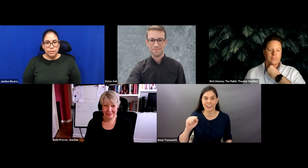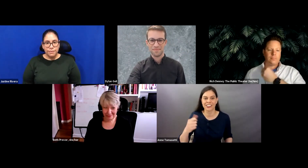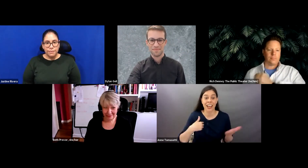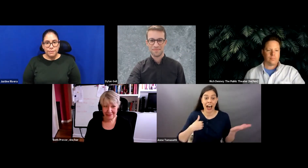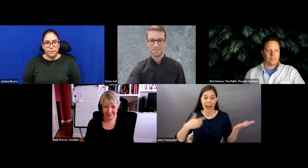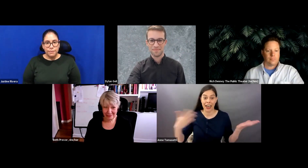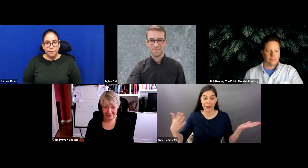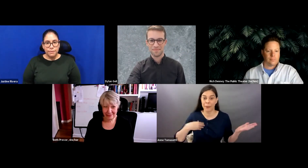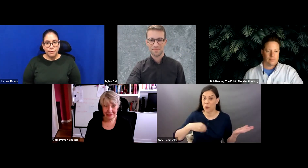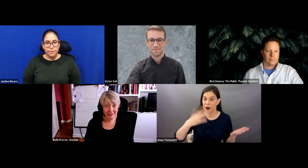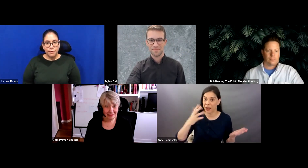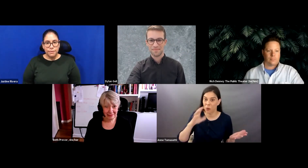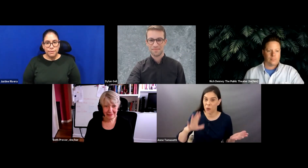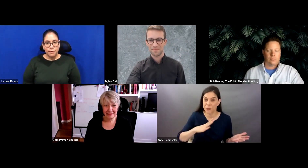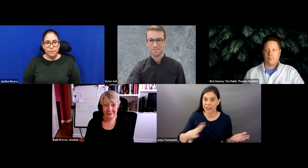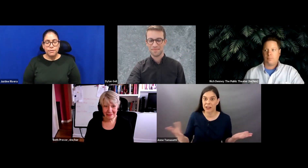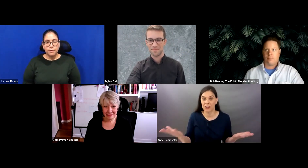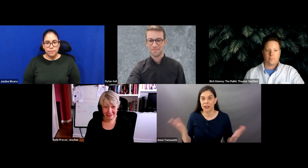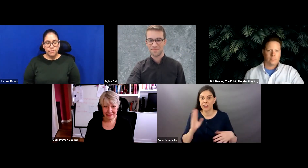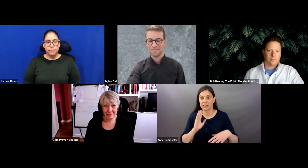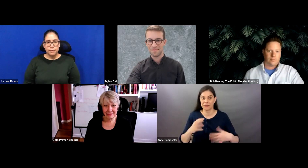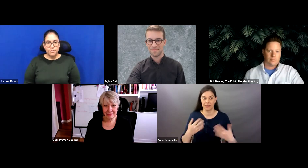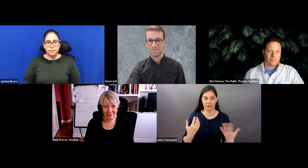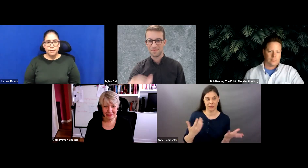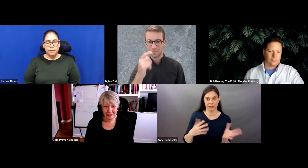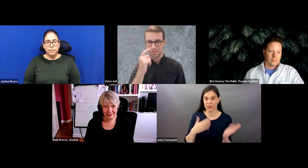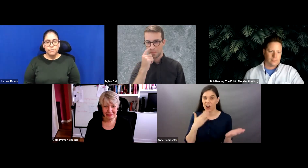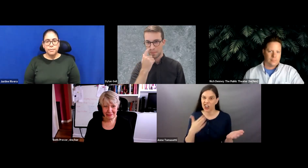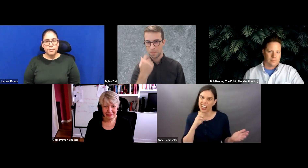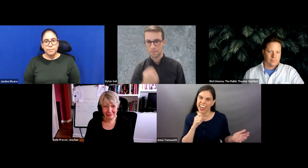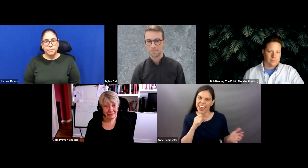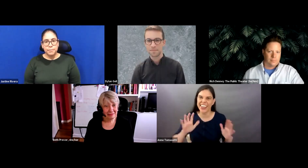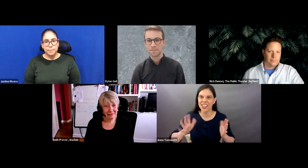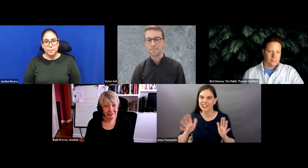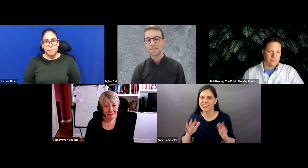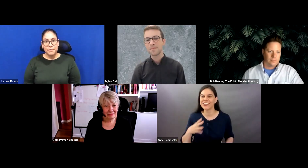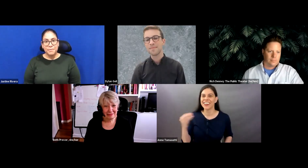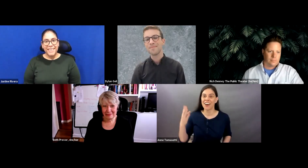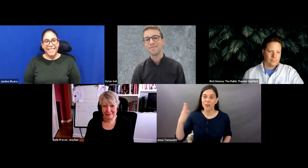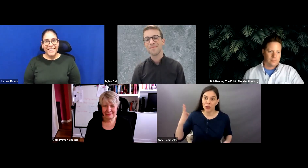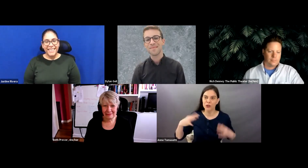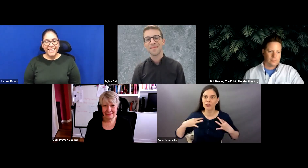and her, her and hers. And I am a white woman at a good age